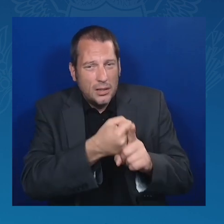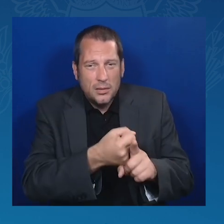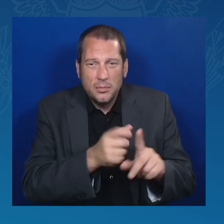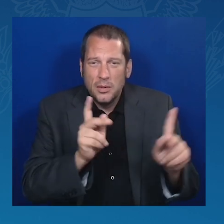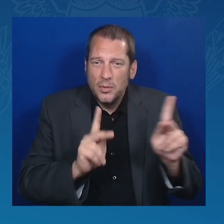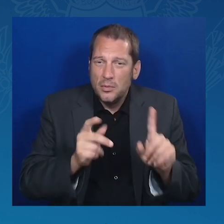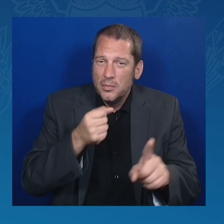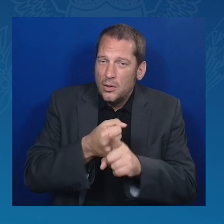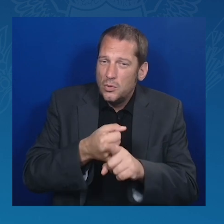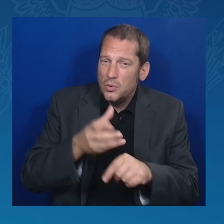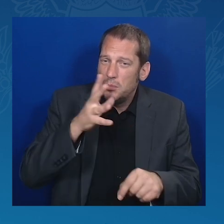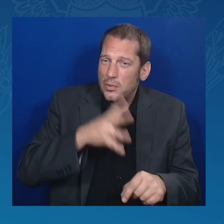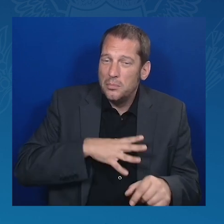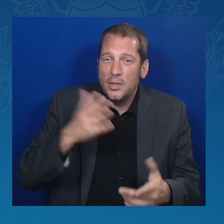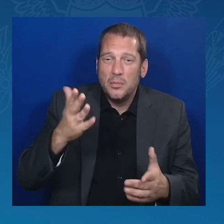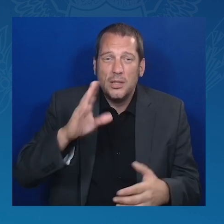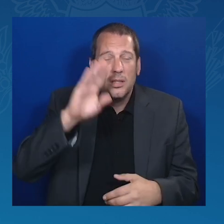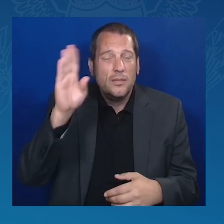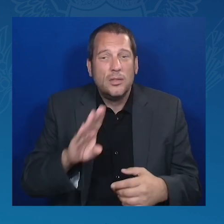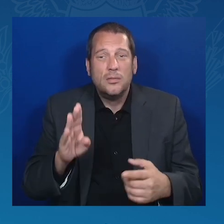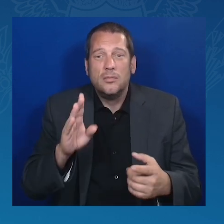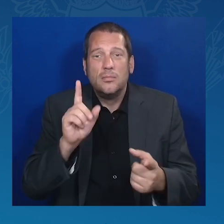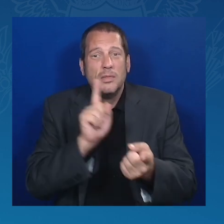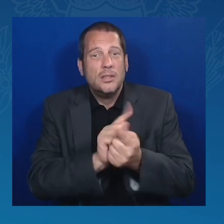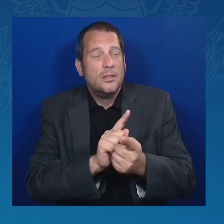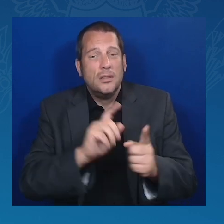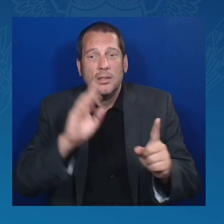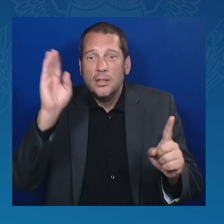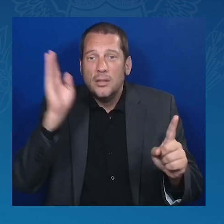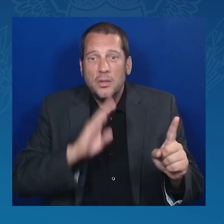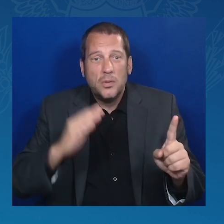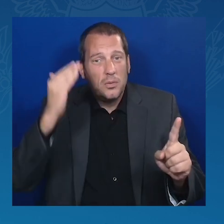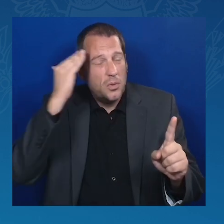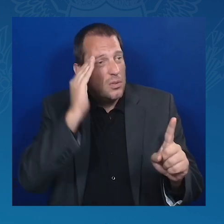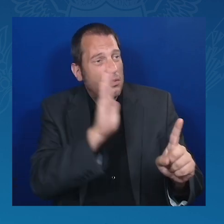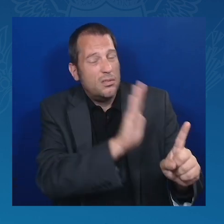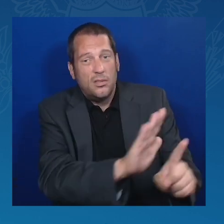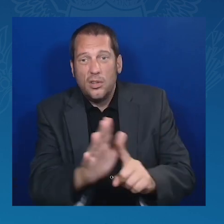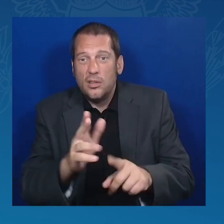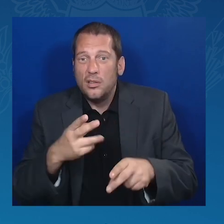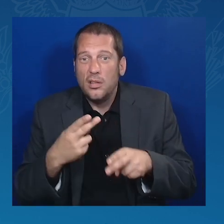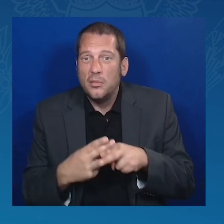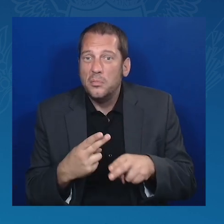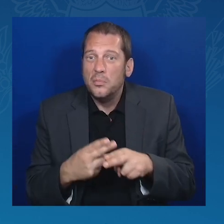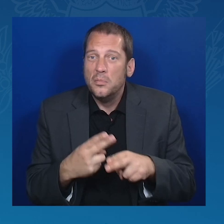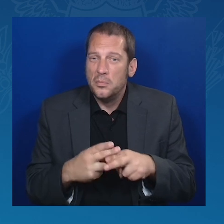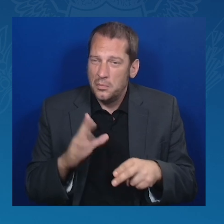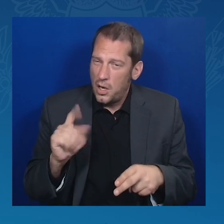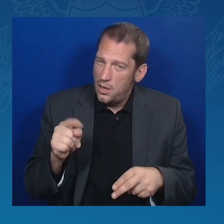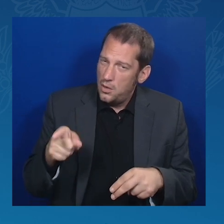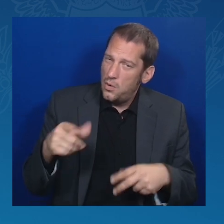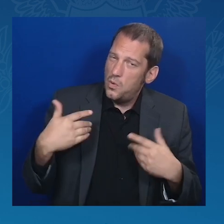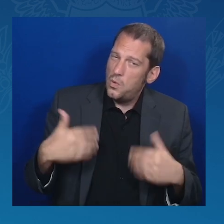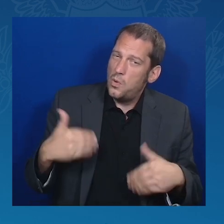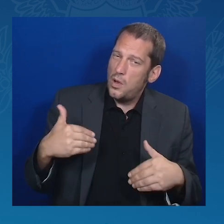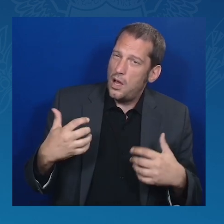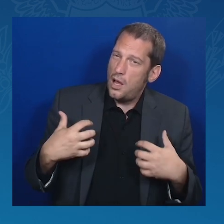but because of the courage of people like Amanda and Chrissy and so many others who have come forward to tell their stories,